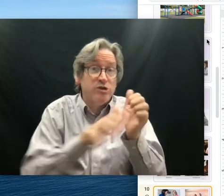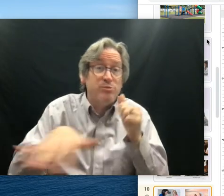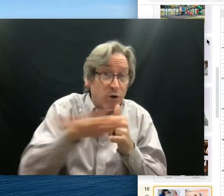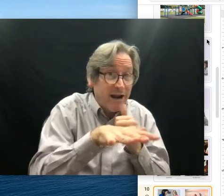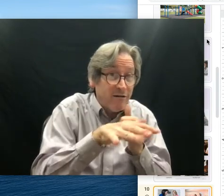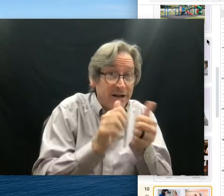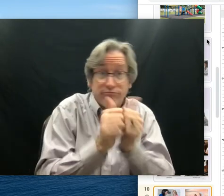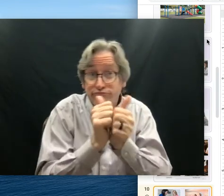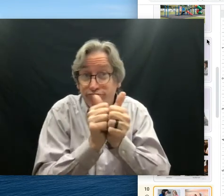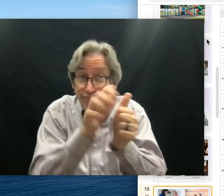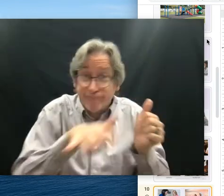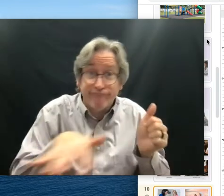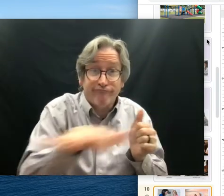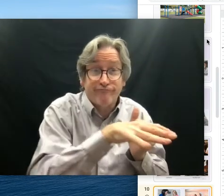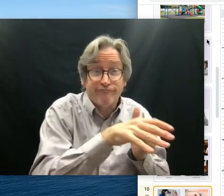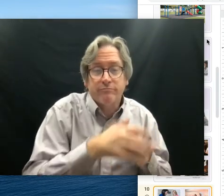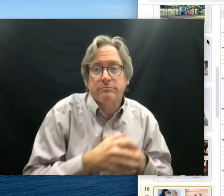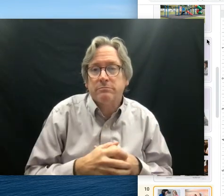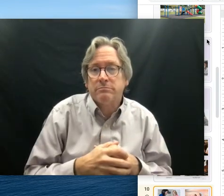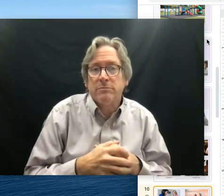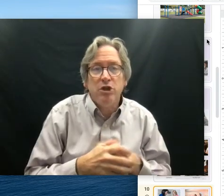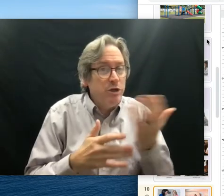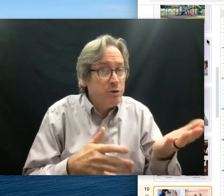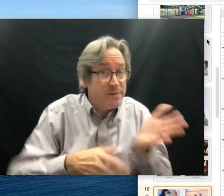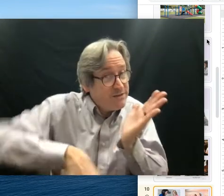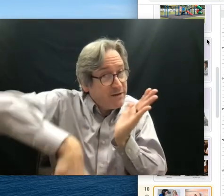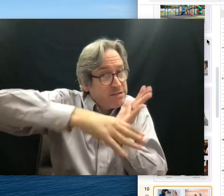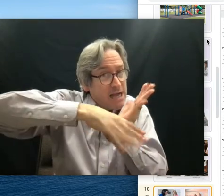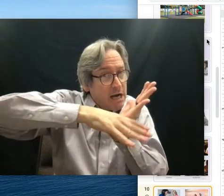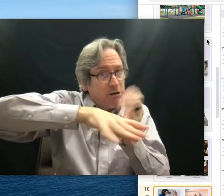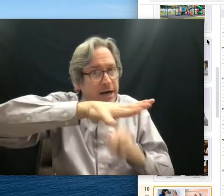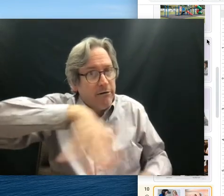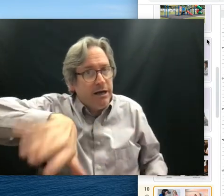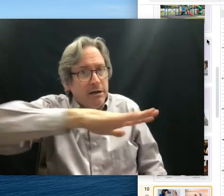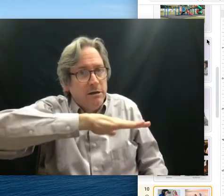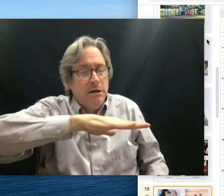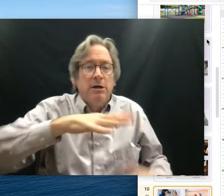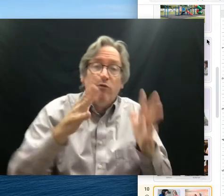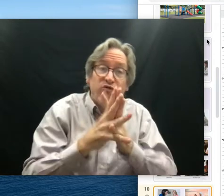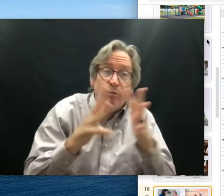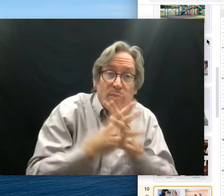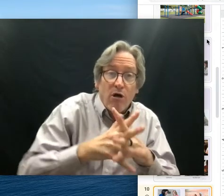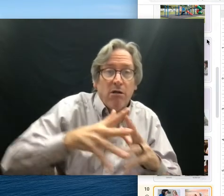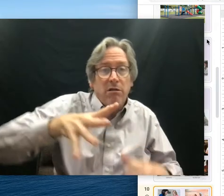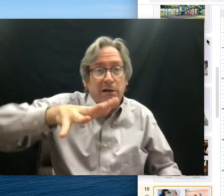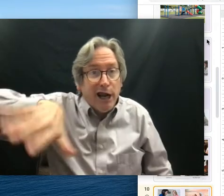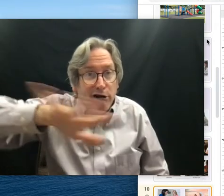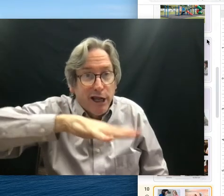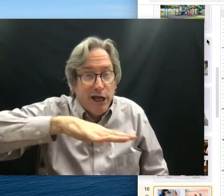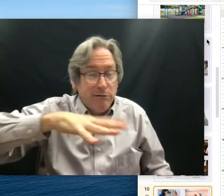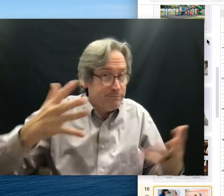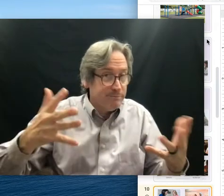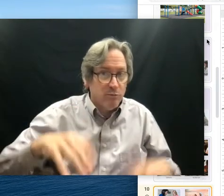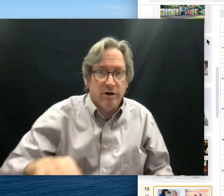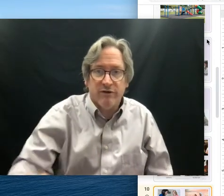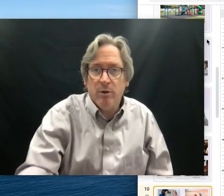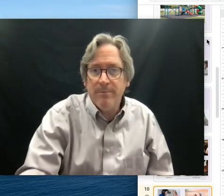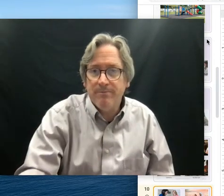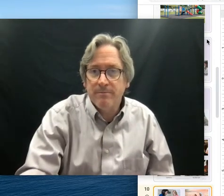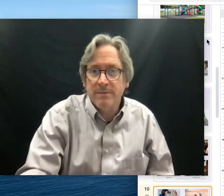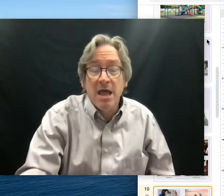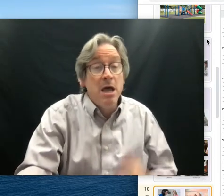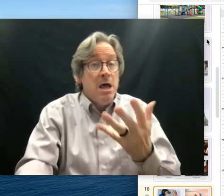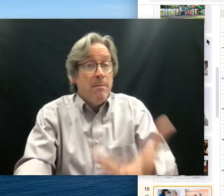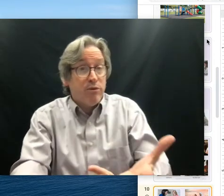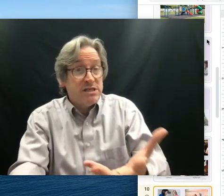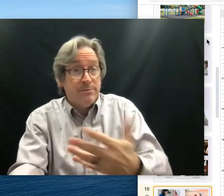sport area you can do a specific soccer area football area whatever you want principle